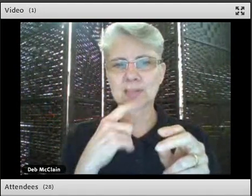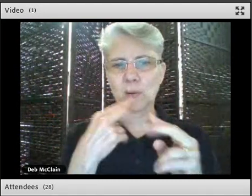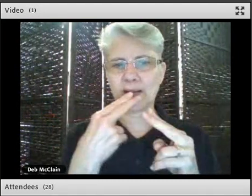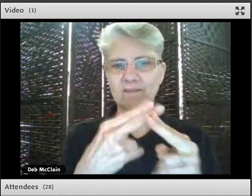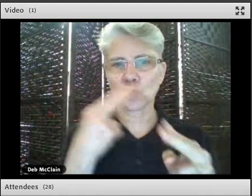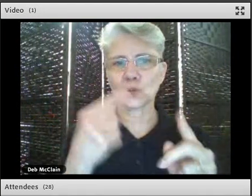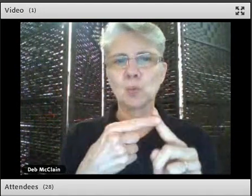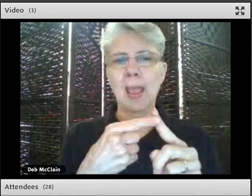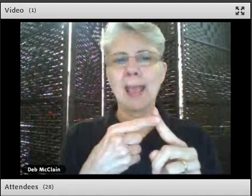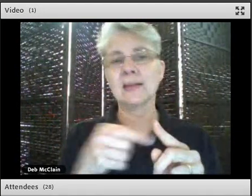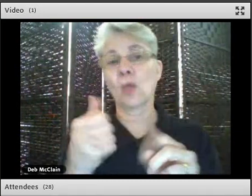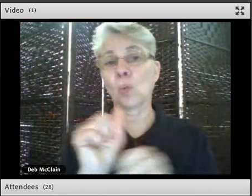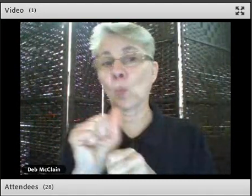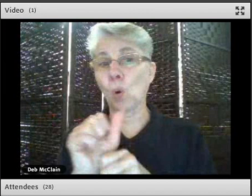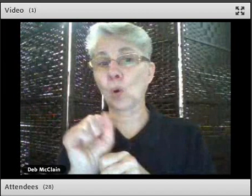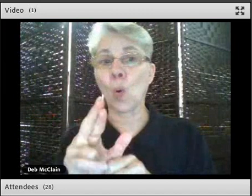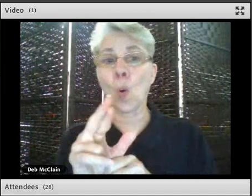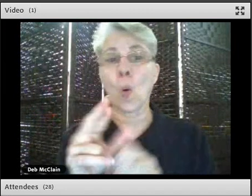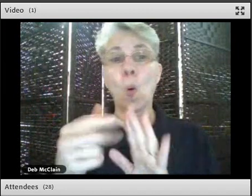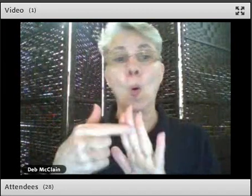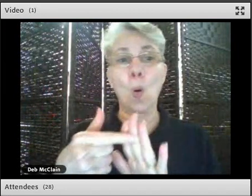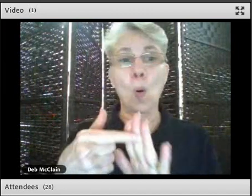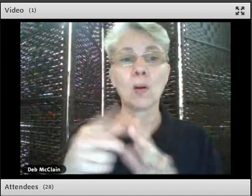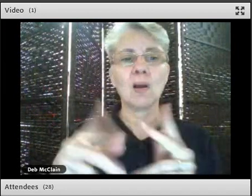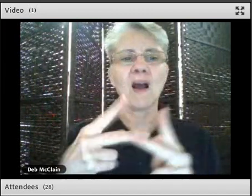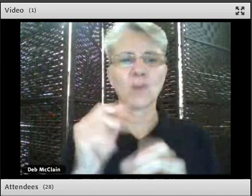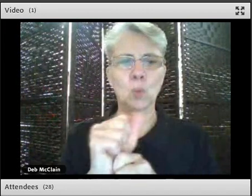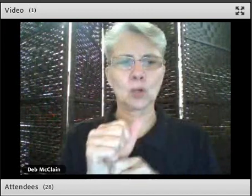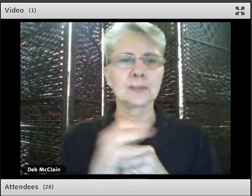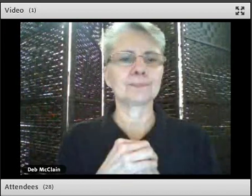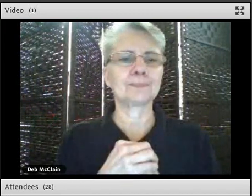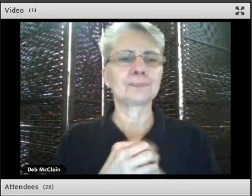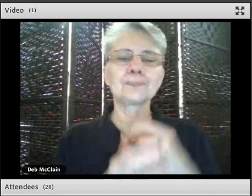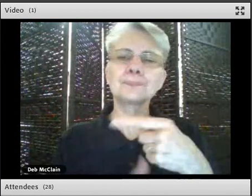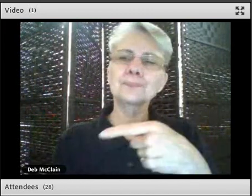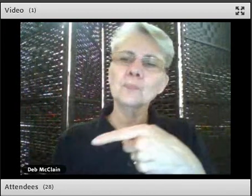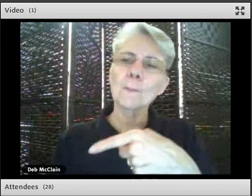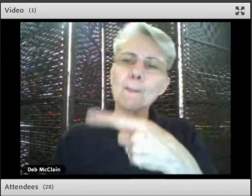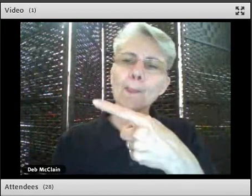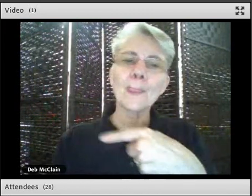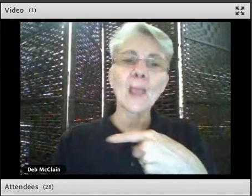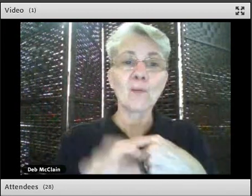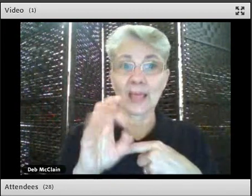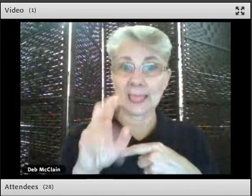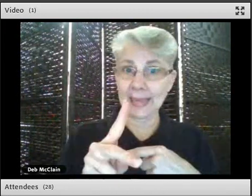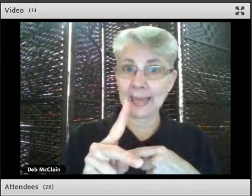The easy way to do this is to just go to Appendix I or Appendix J in RDA,